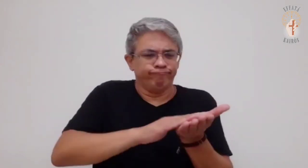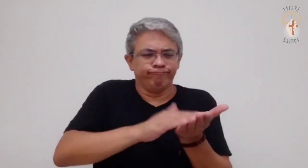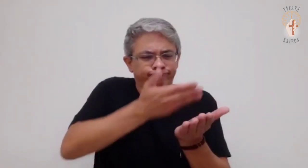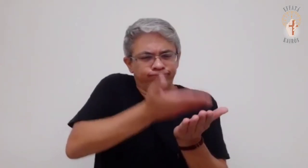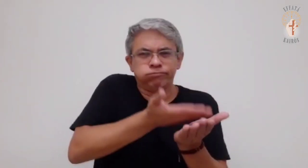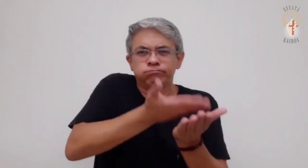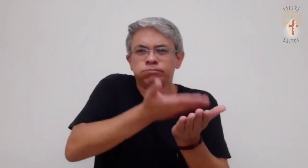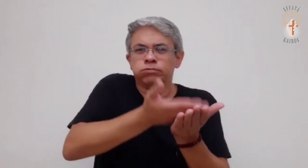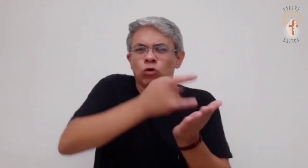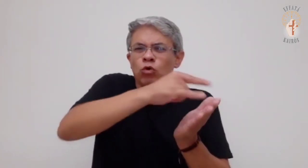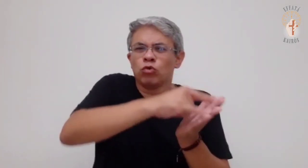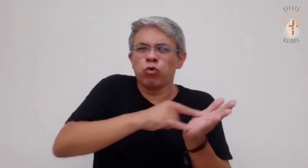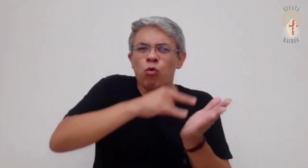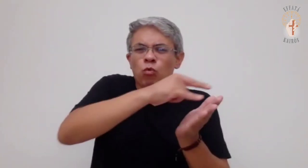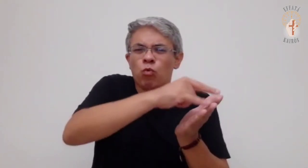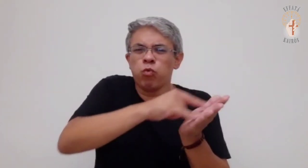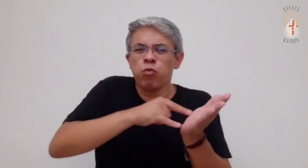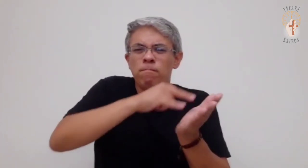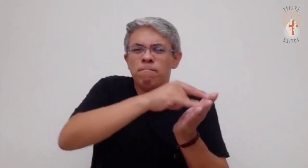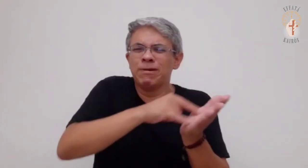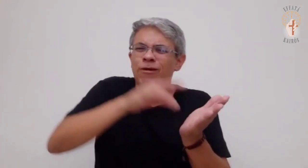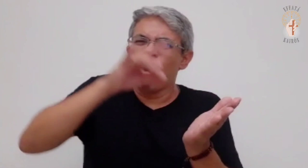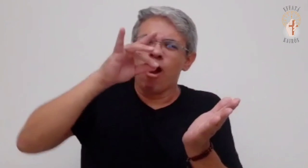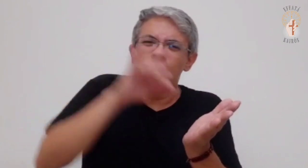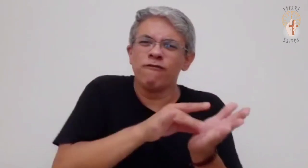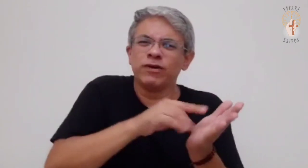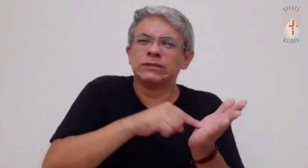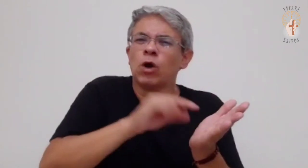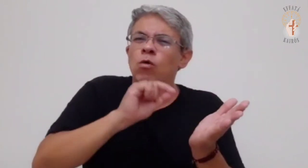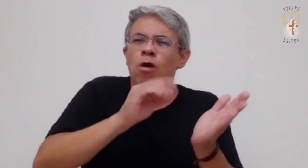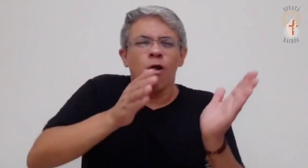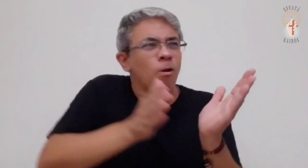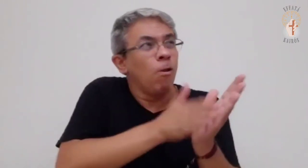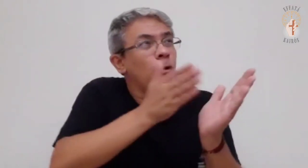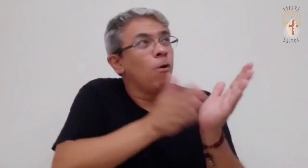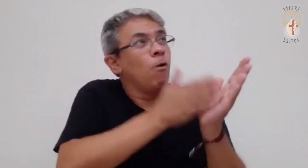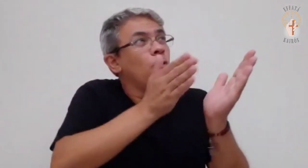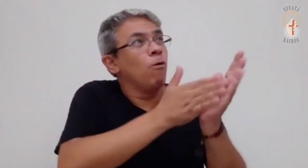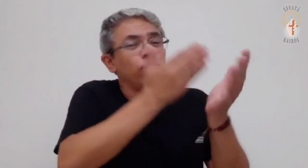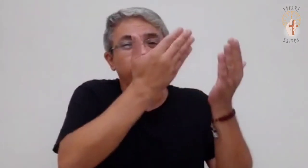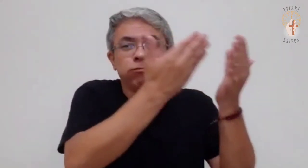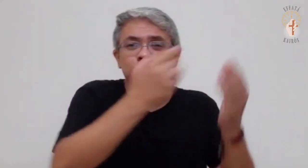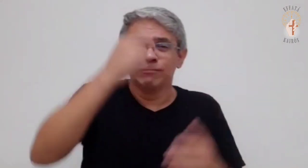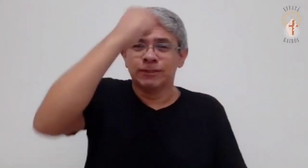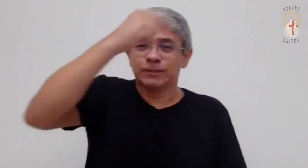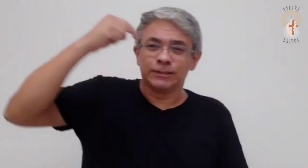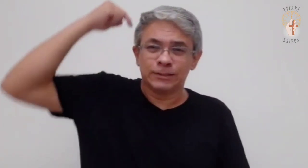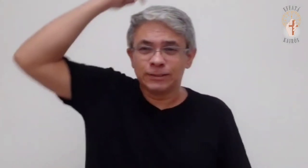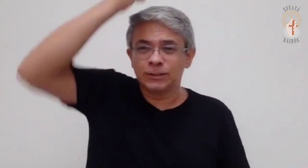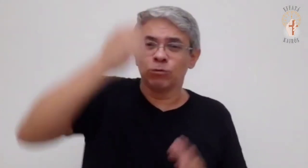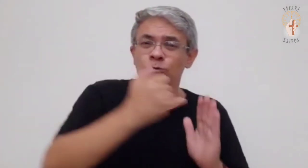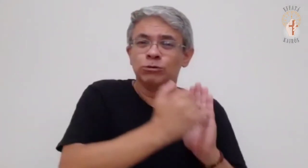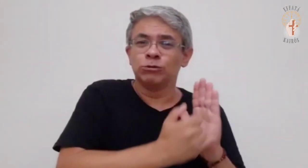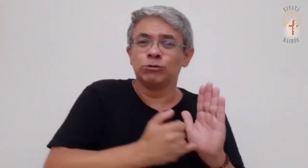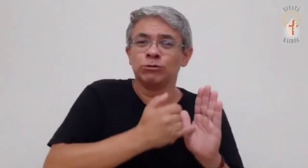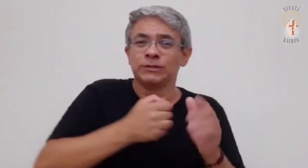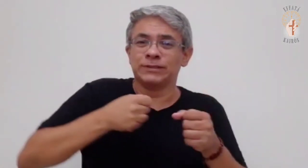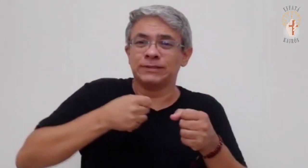in one of his great documents, extolled the virtues of St. Joseph.